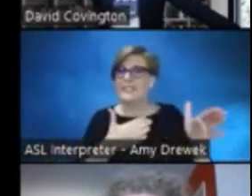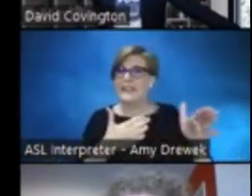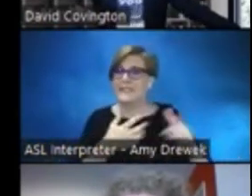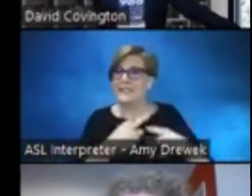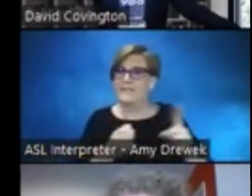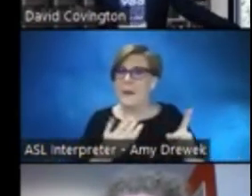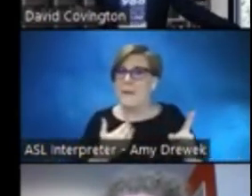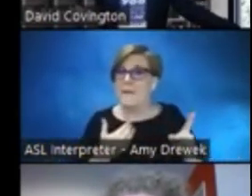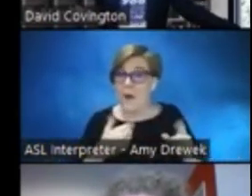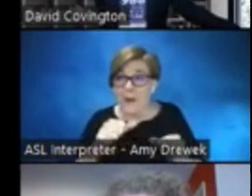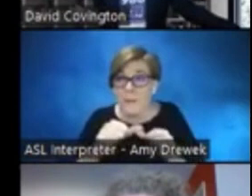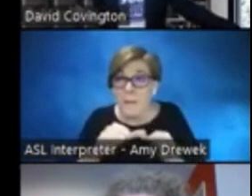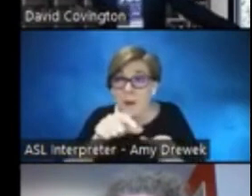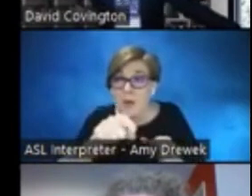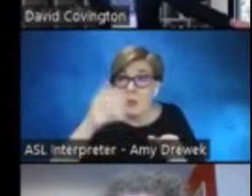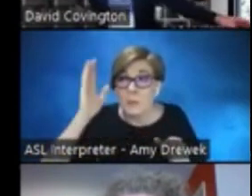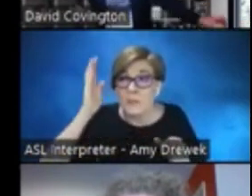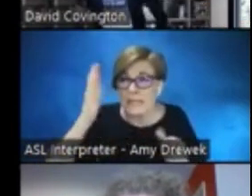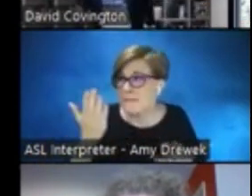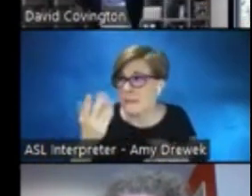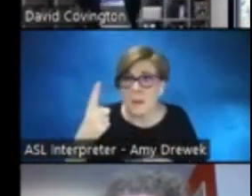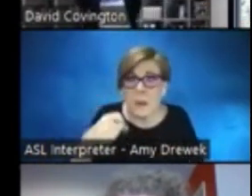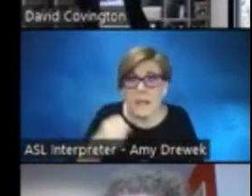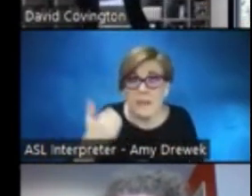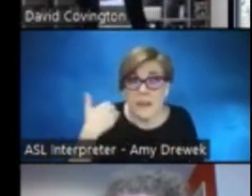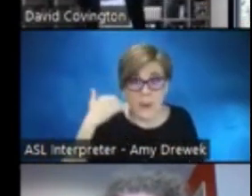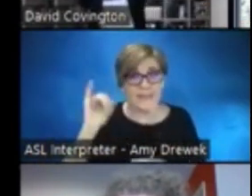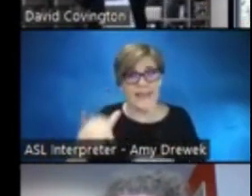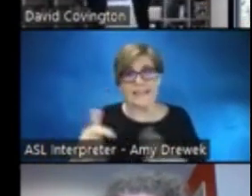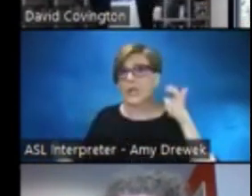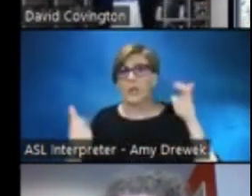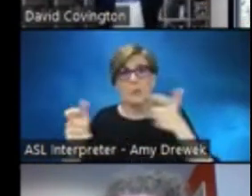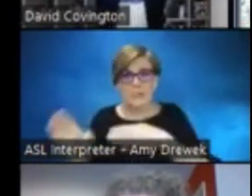PRESENTED. I DON'T REMEMBER IF THAT WAS ABOUT A YEAR AGO?